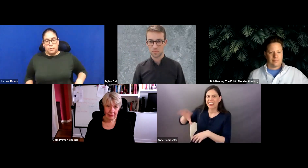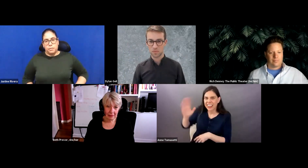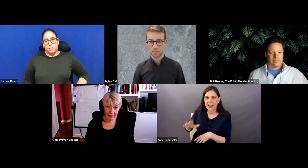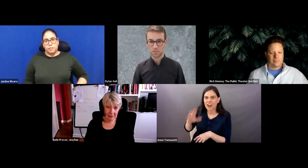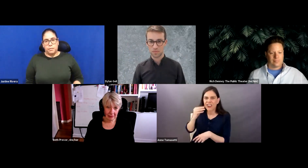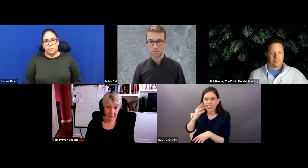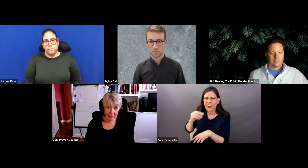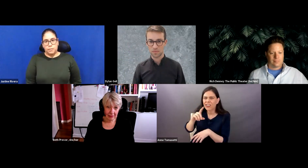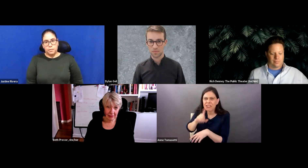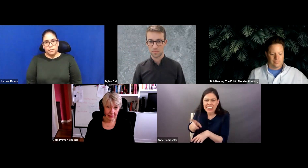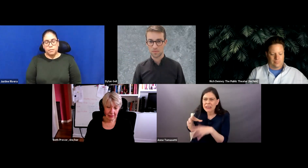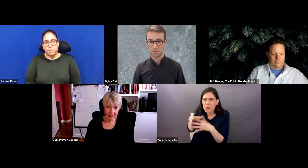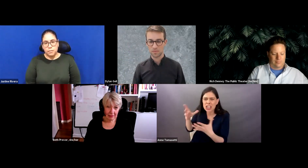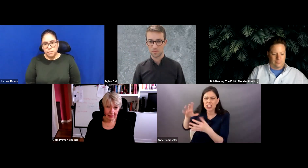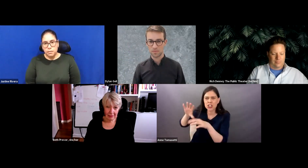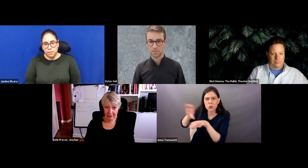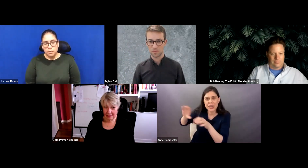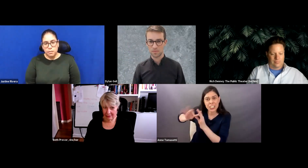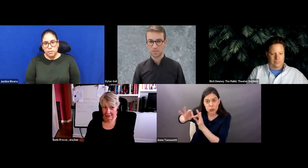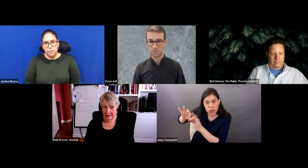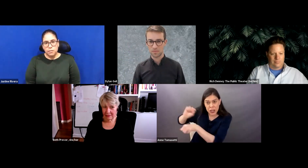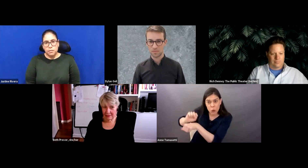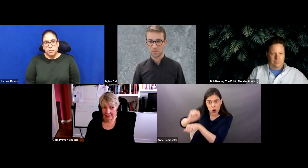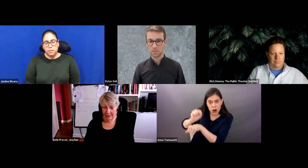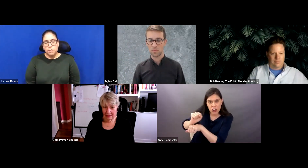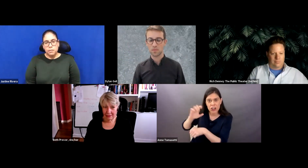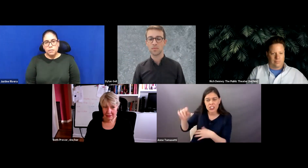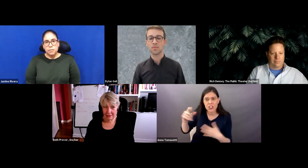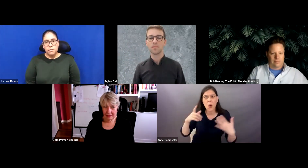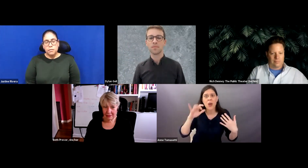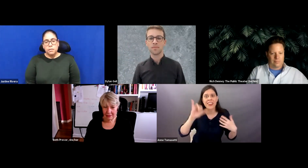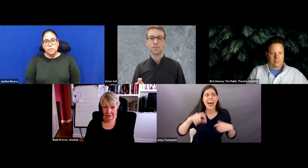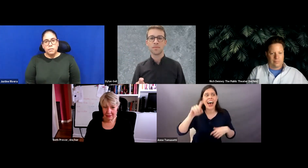not actors, and there are some who have done some interpreting